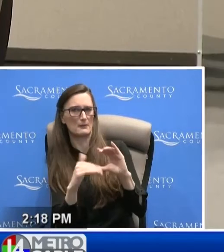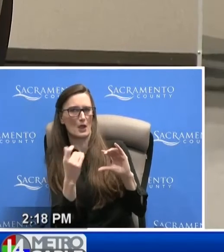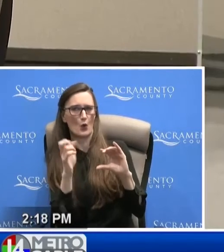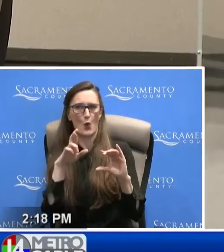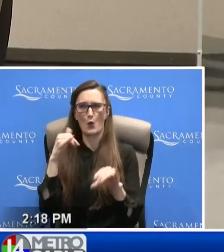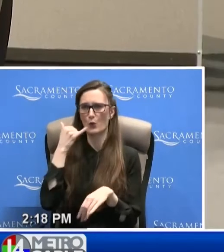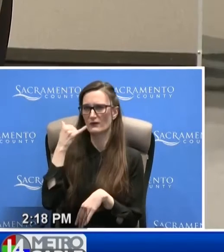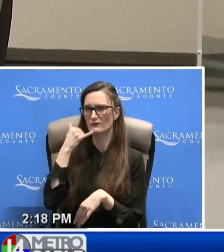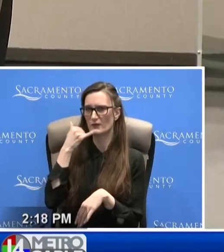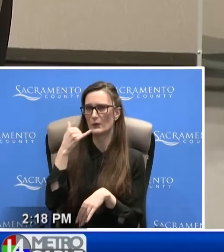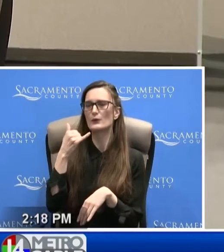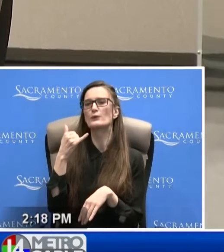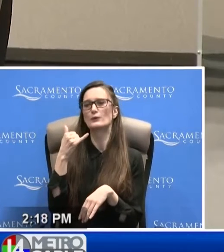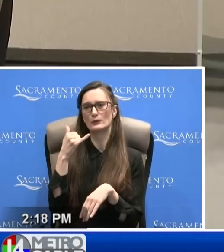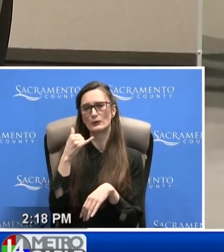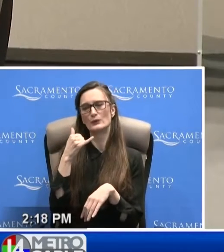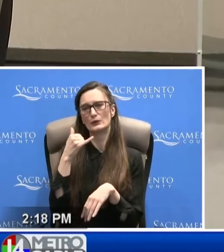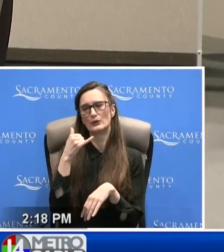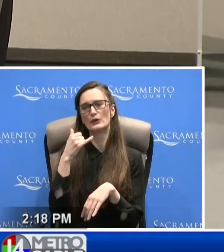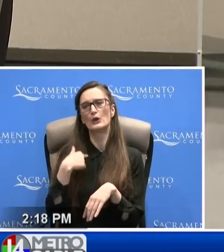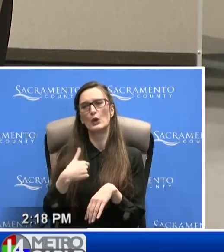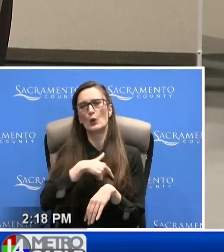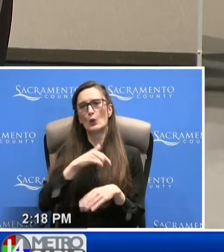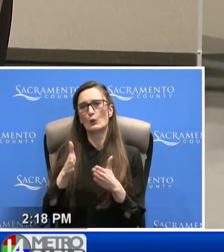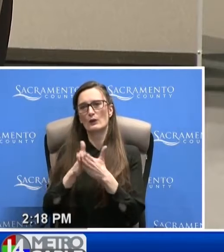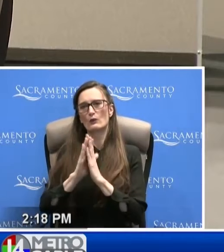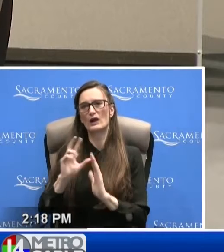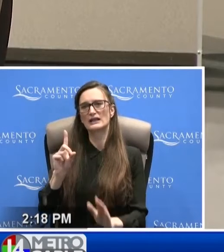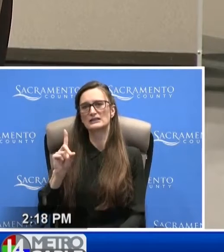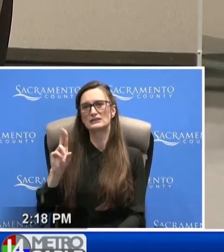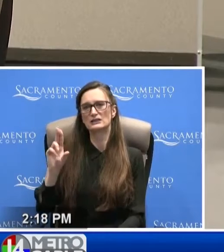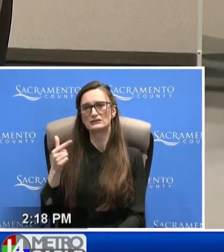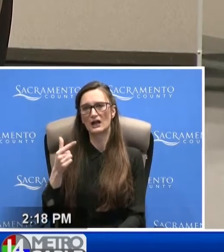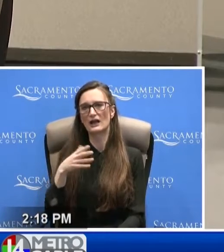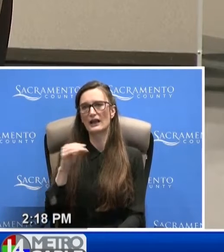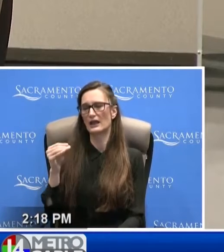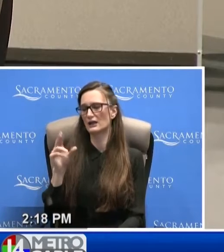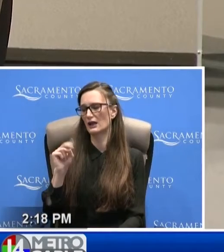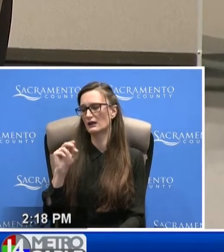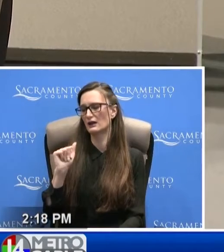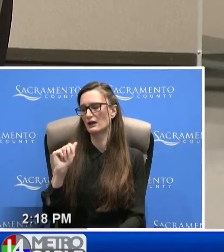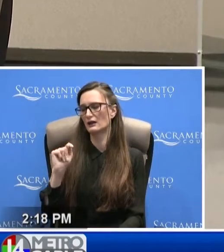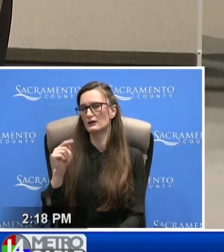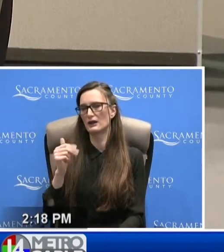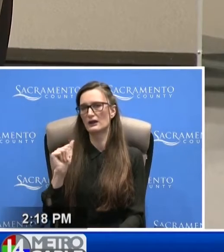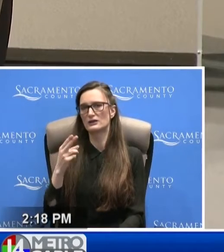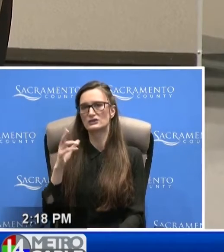and we asked Doug and Natasha if they could comment on it.